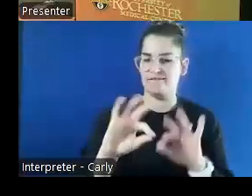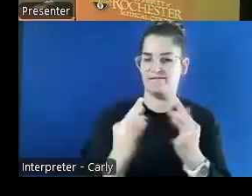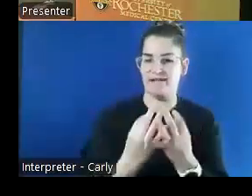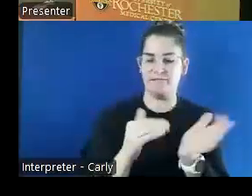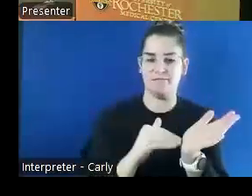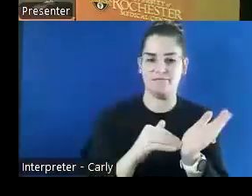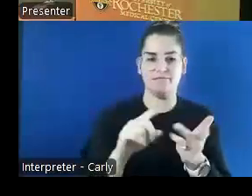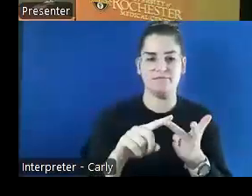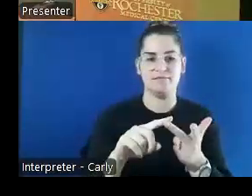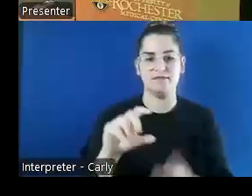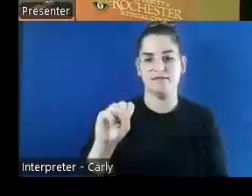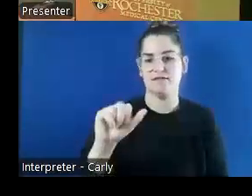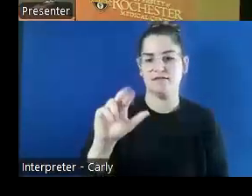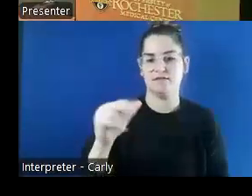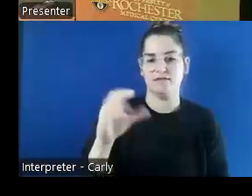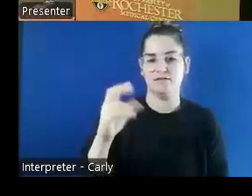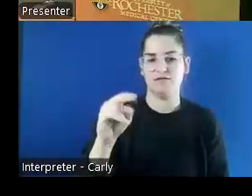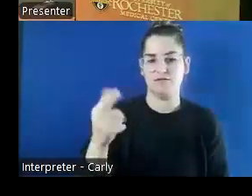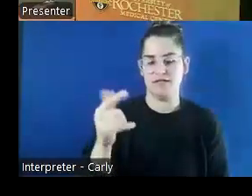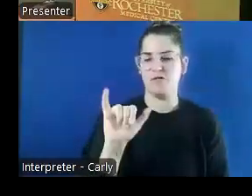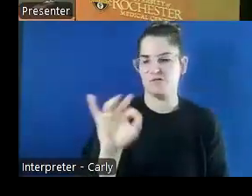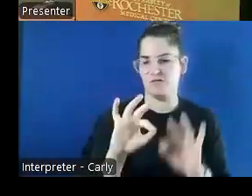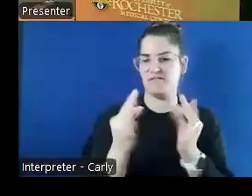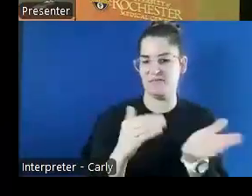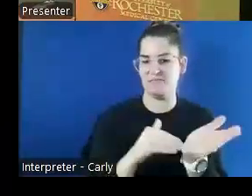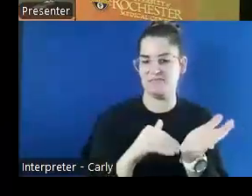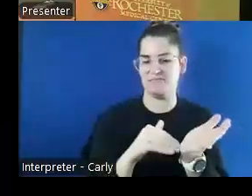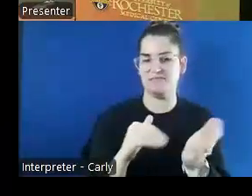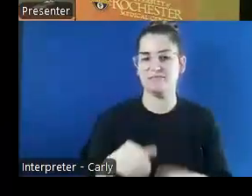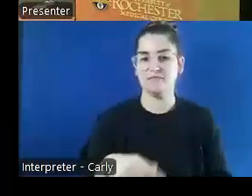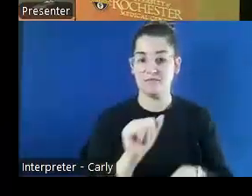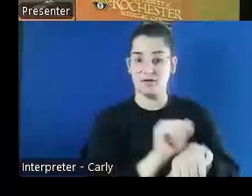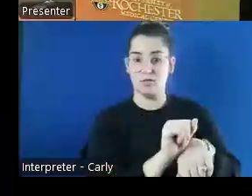is another family physician who worked there um they work on that outpatient side but they also